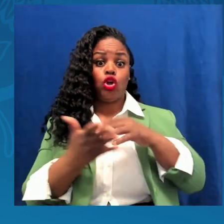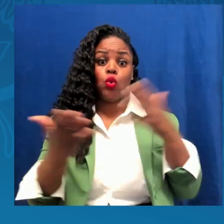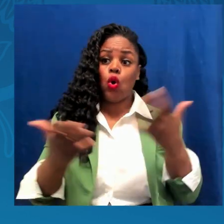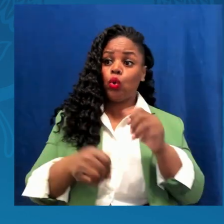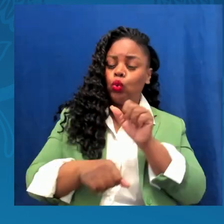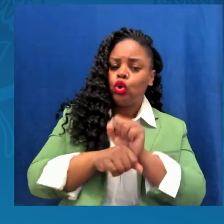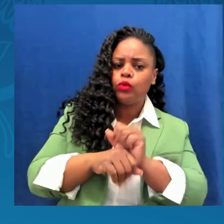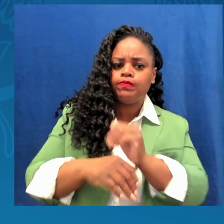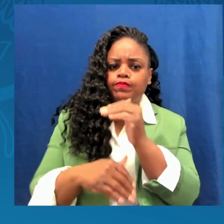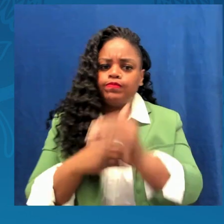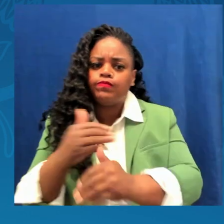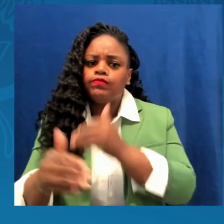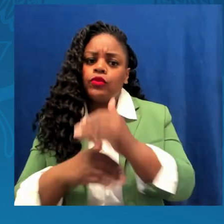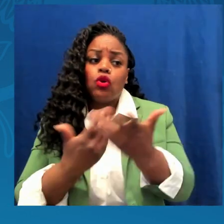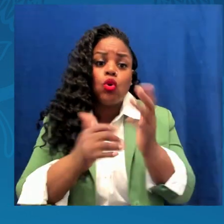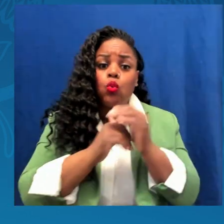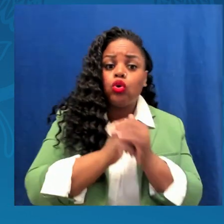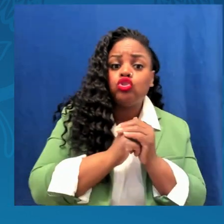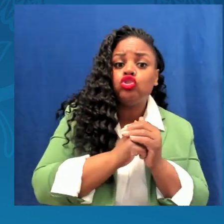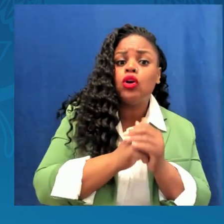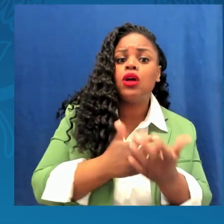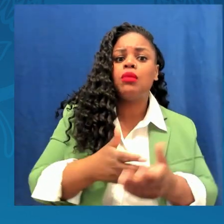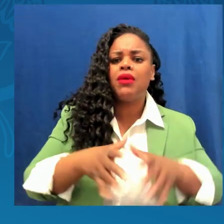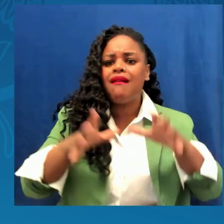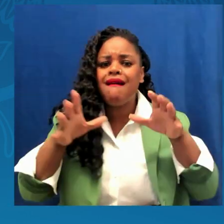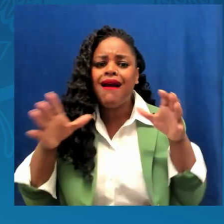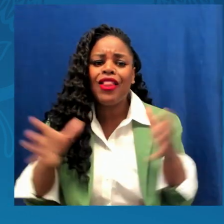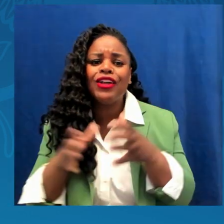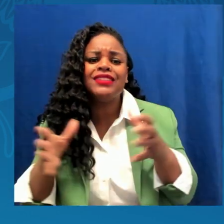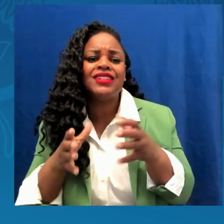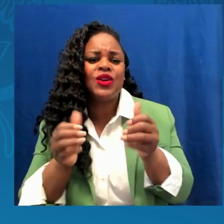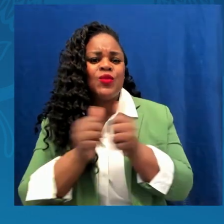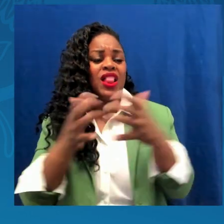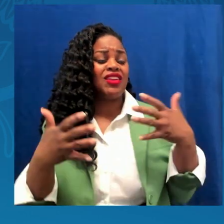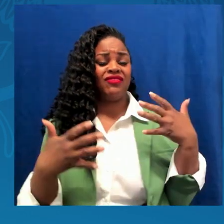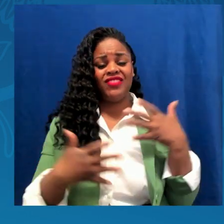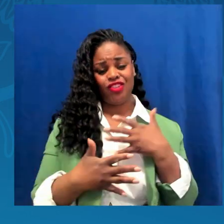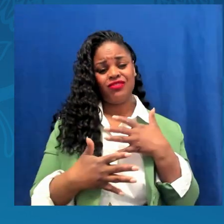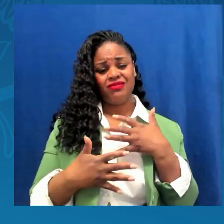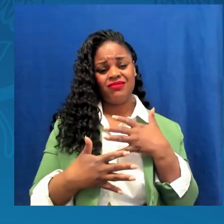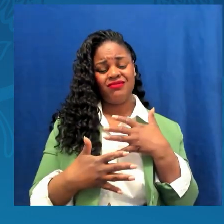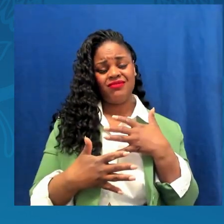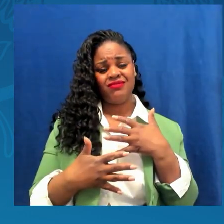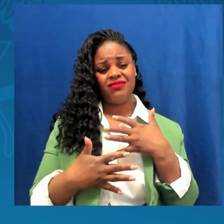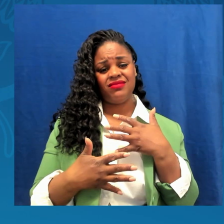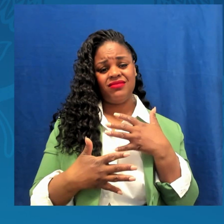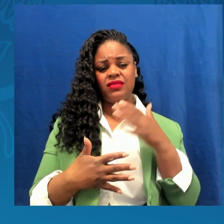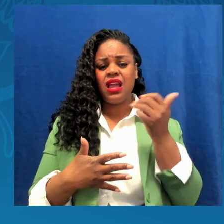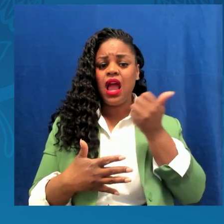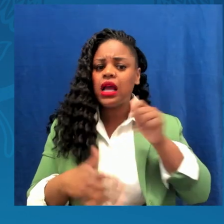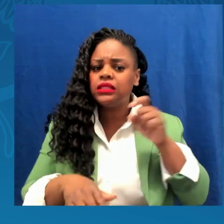and gather without fear. It is our duty to do everything we can